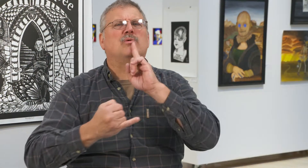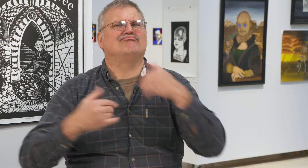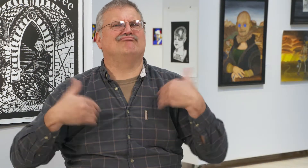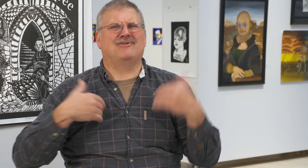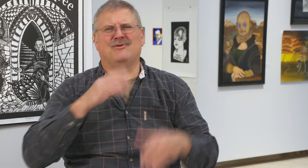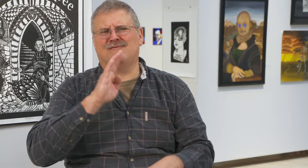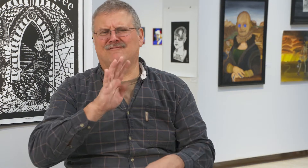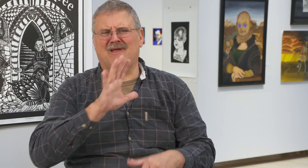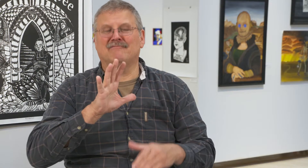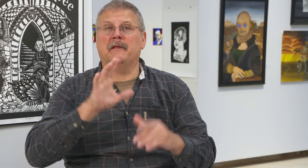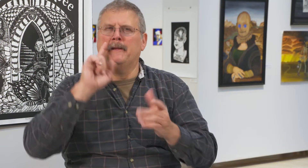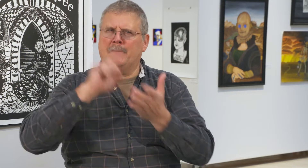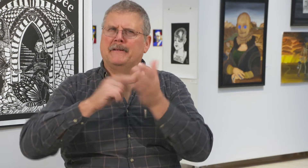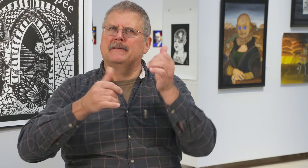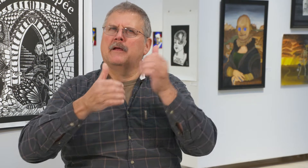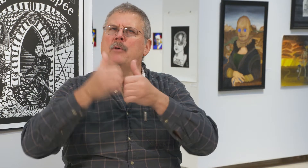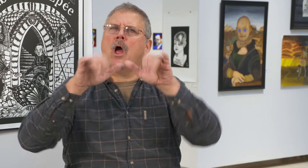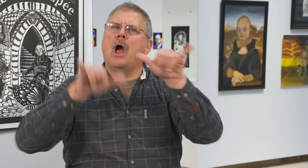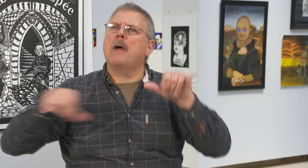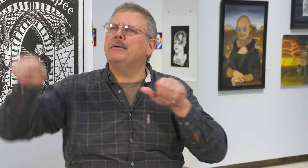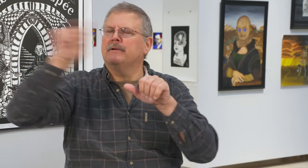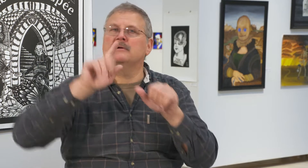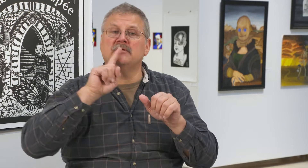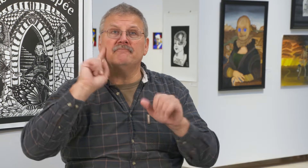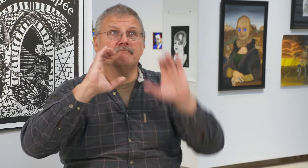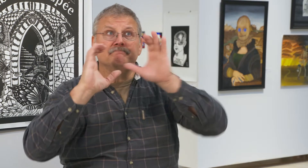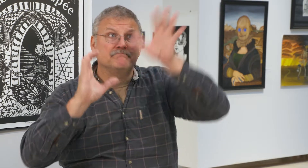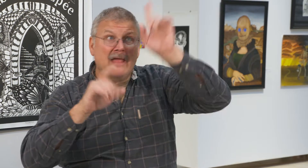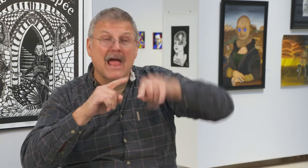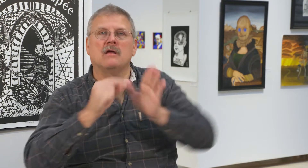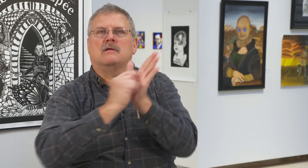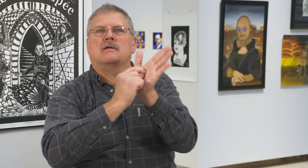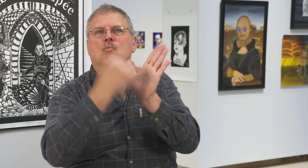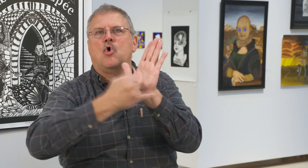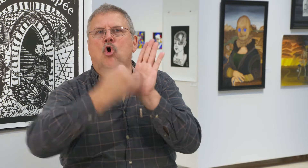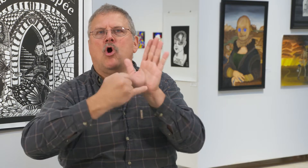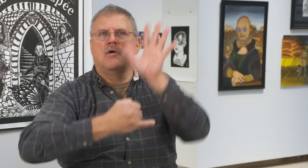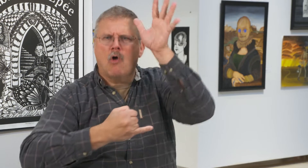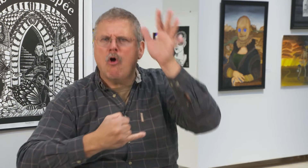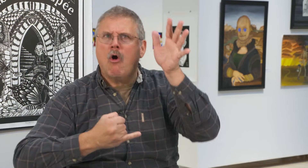I got into art at a very young age, around 4 or 5. It's very common for deaf children who can't communicate with their hearing parents